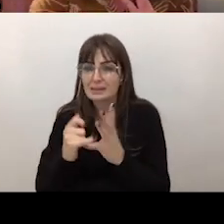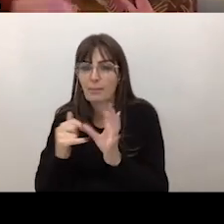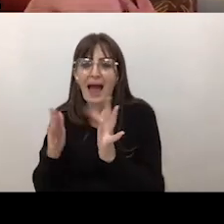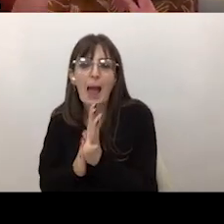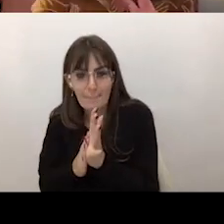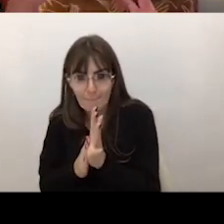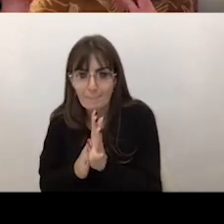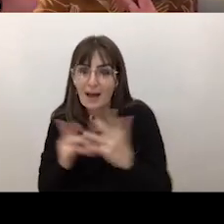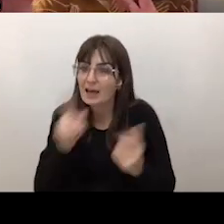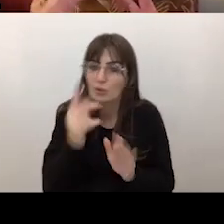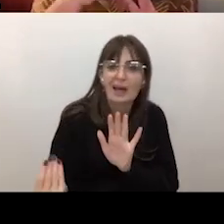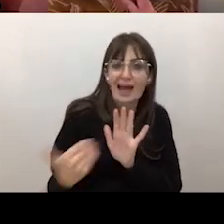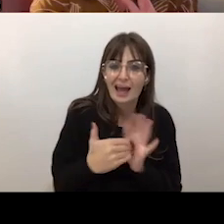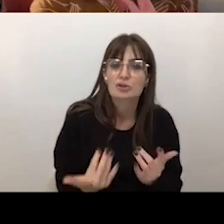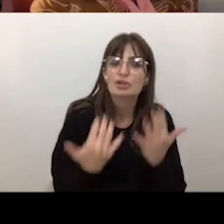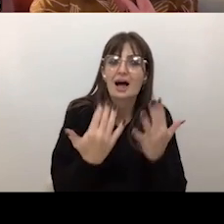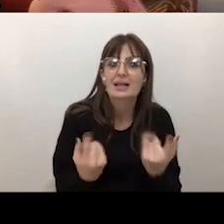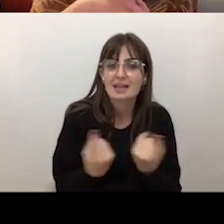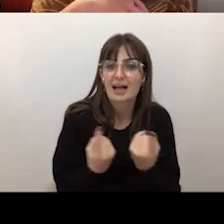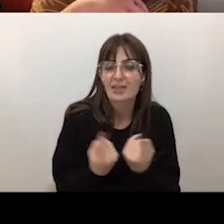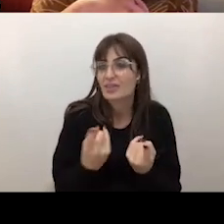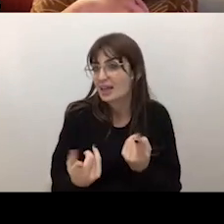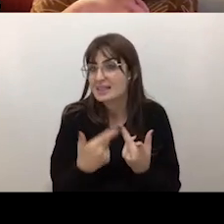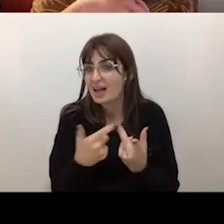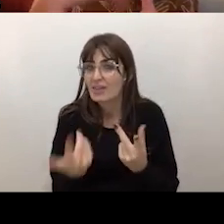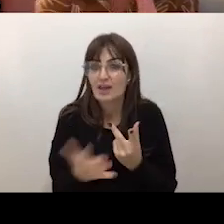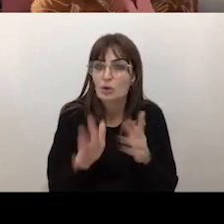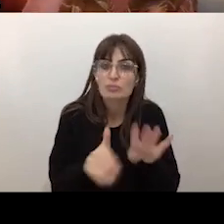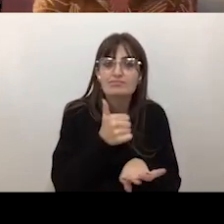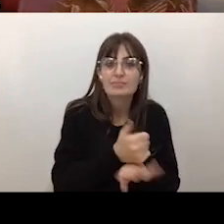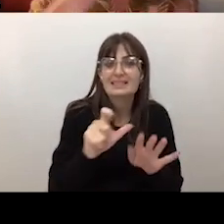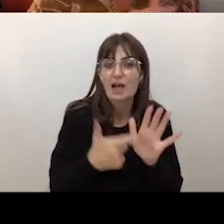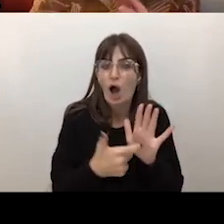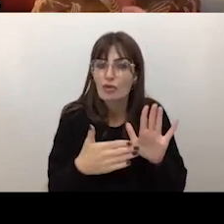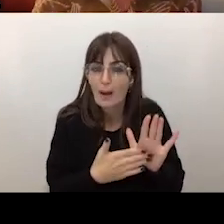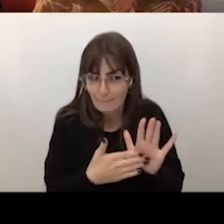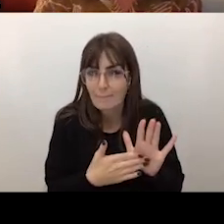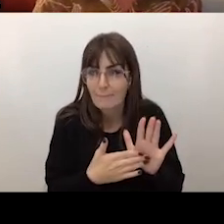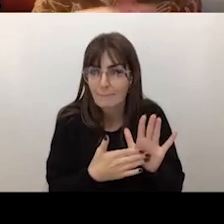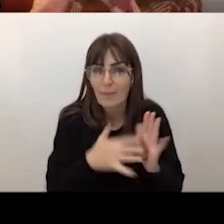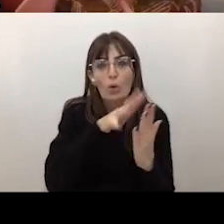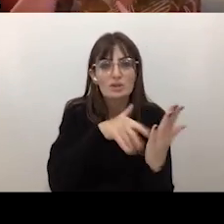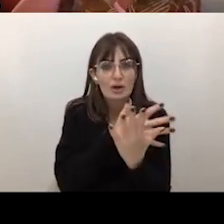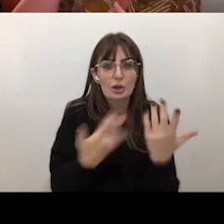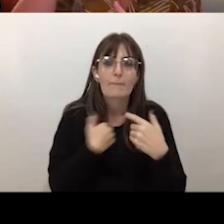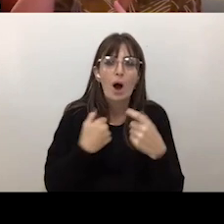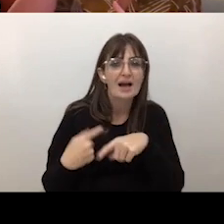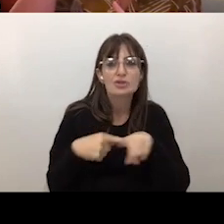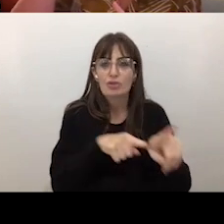will get additional data about someone who could input into your CRM. My tracking spreadsheet.